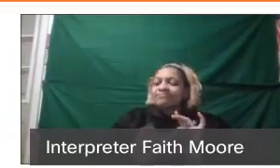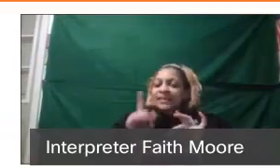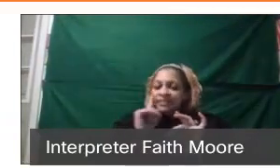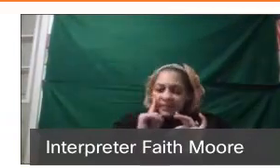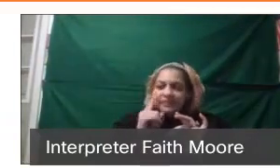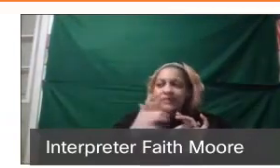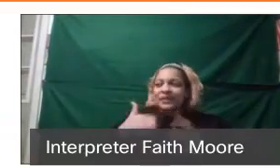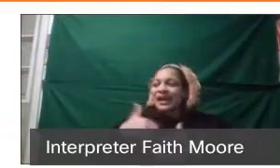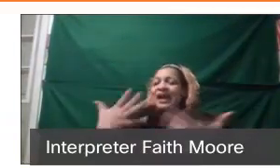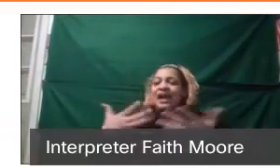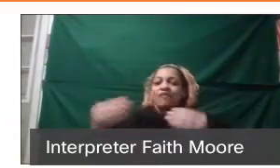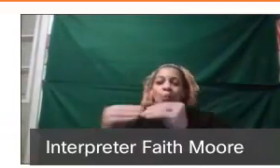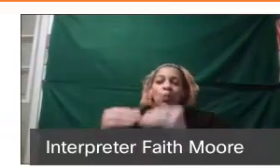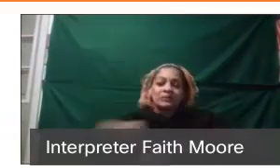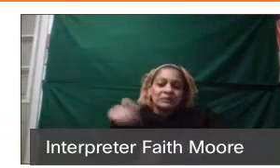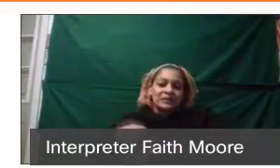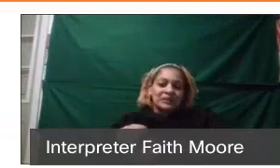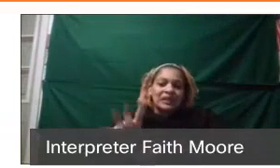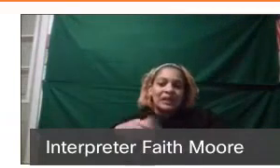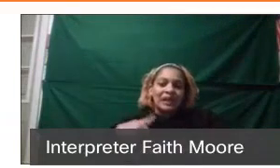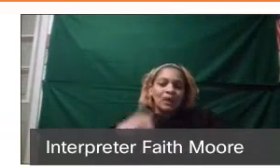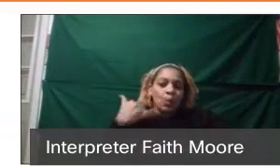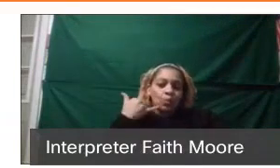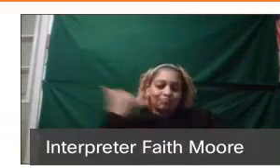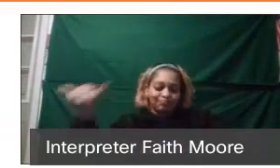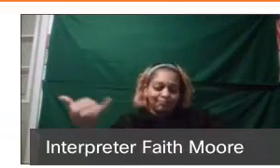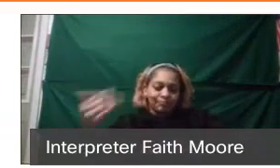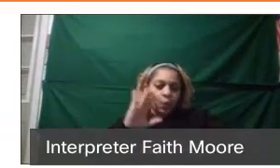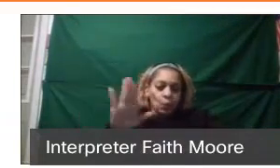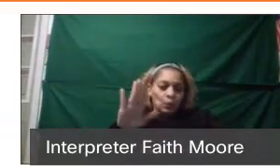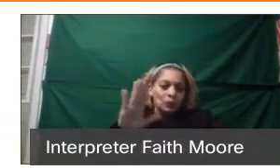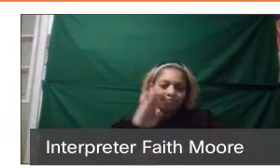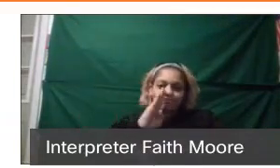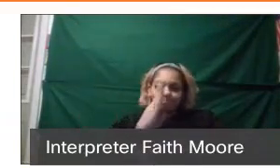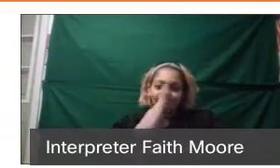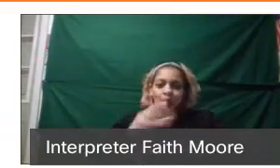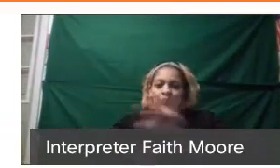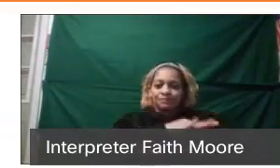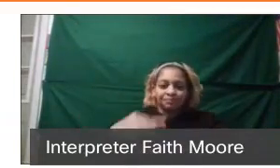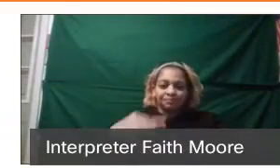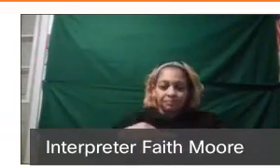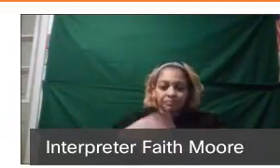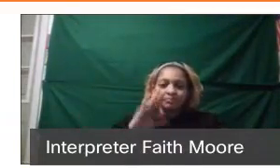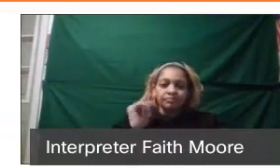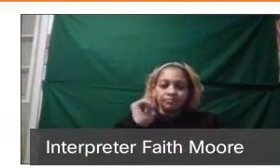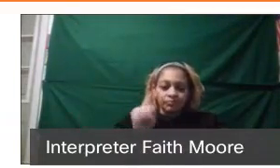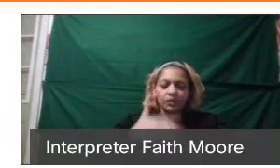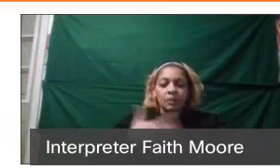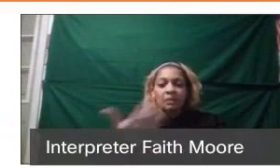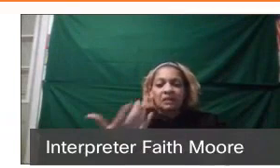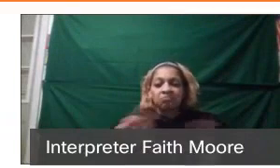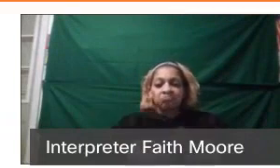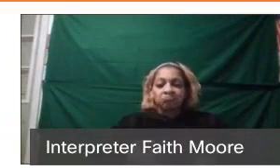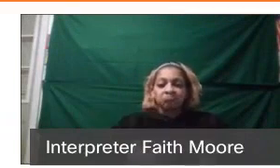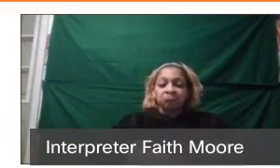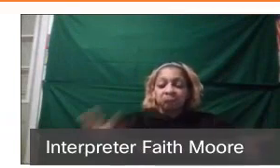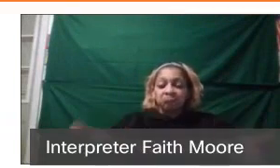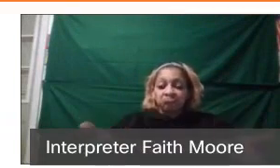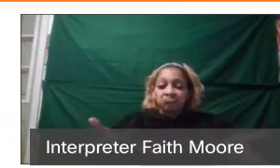Uh, take those up on the phone separate separately with, with staff. Um, but overall it looks a very good and, uh.